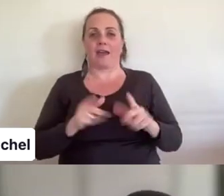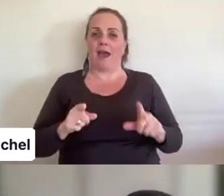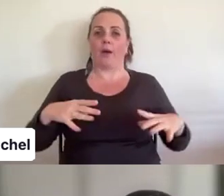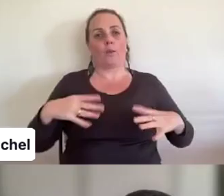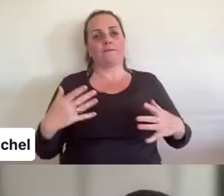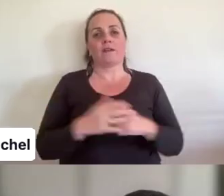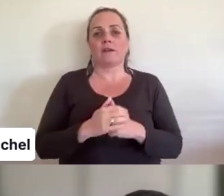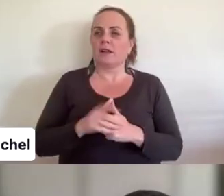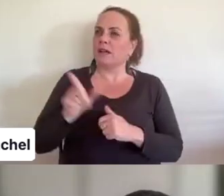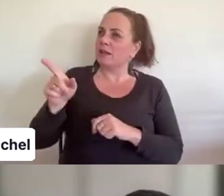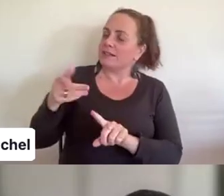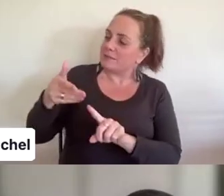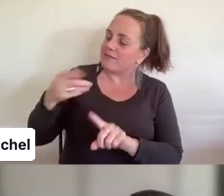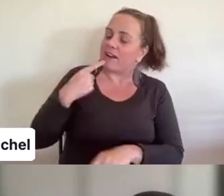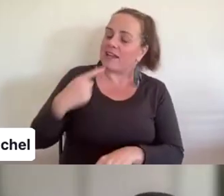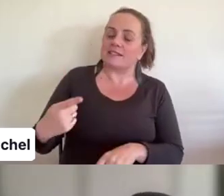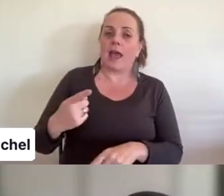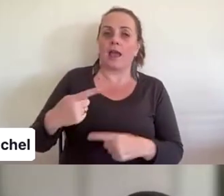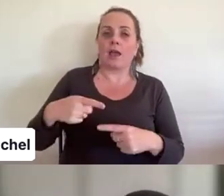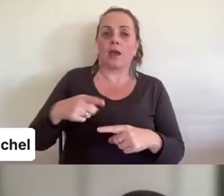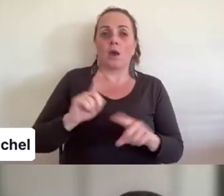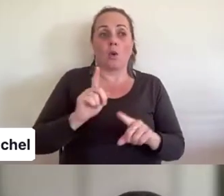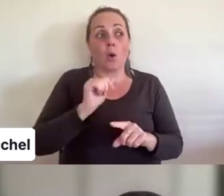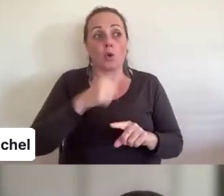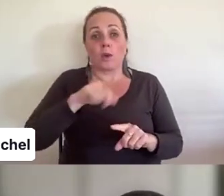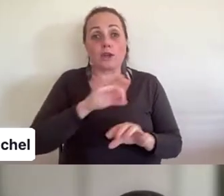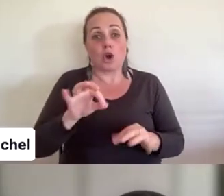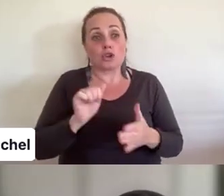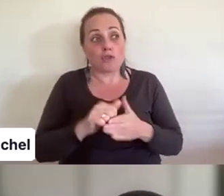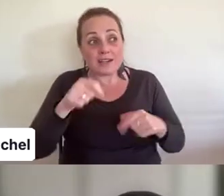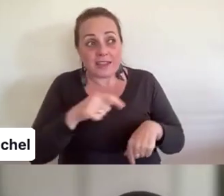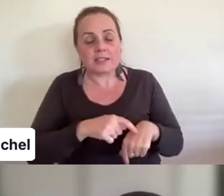specifically said what we don't get right this time we'll get right next time. And absolutely